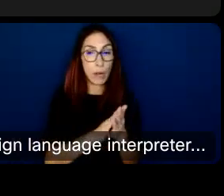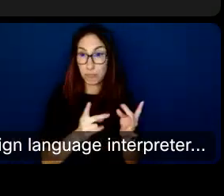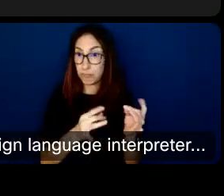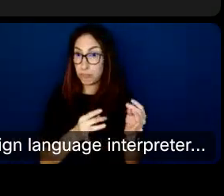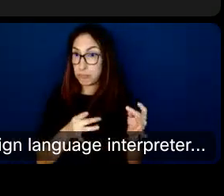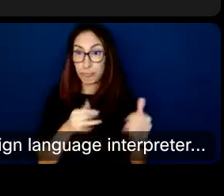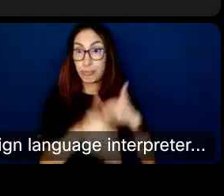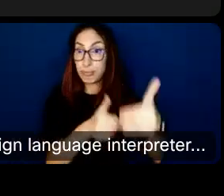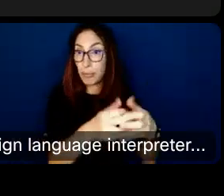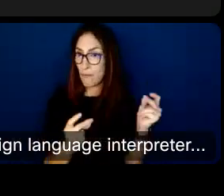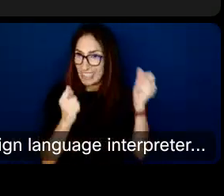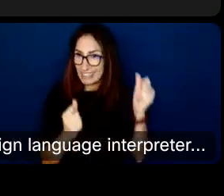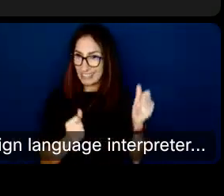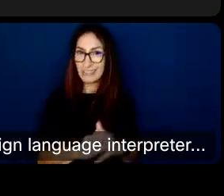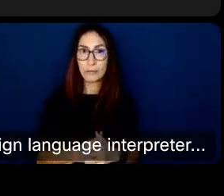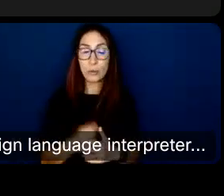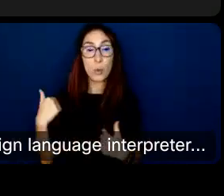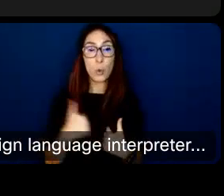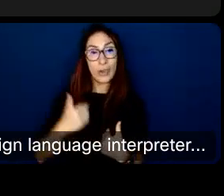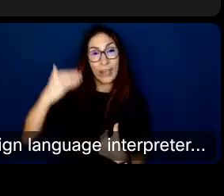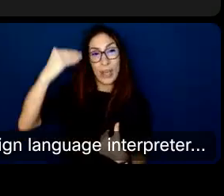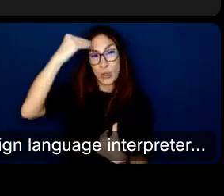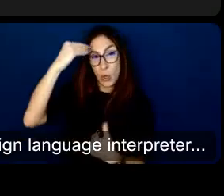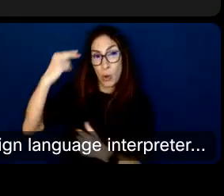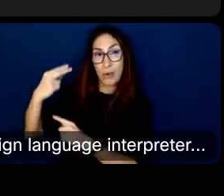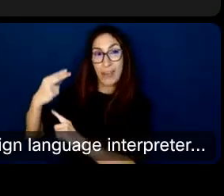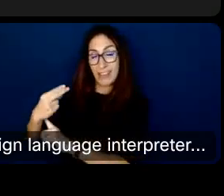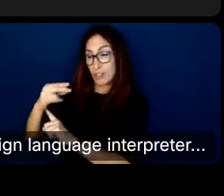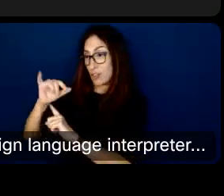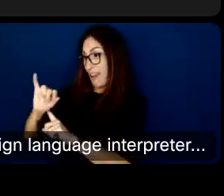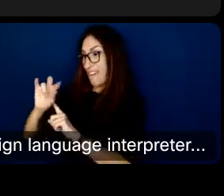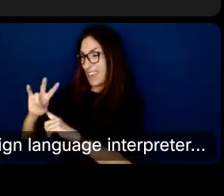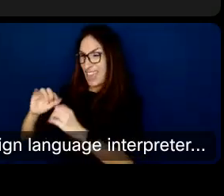human immunodeficiency virus affects chronic inflammation in